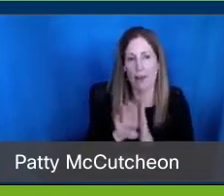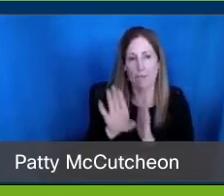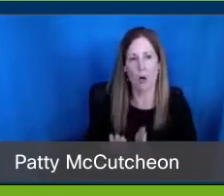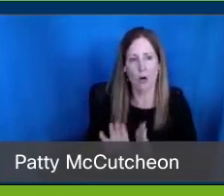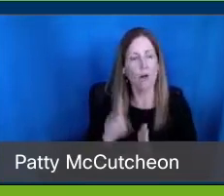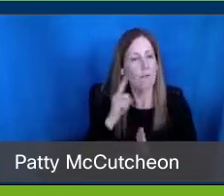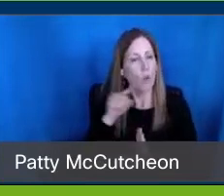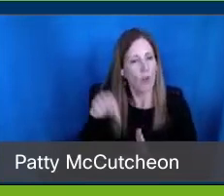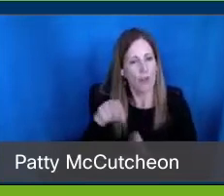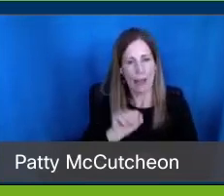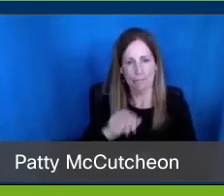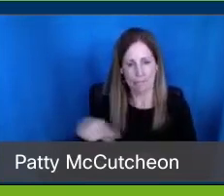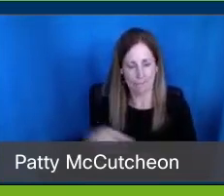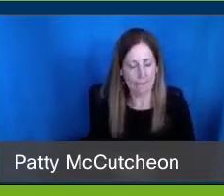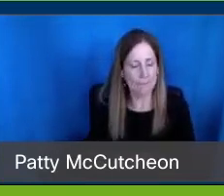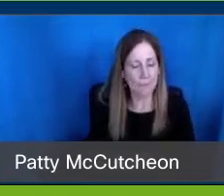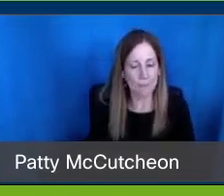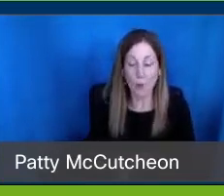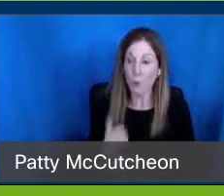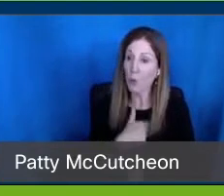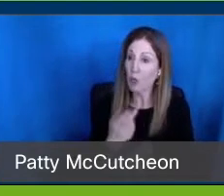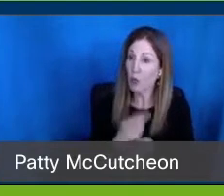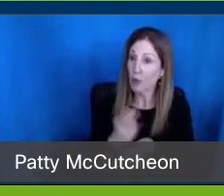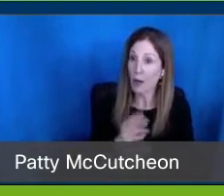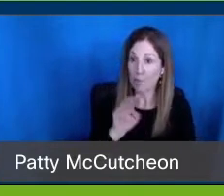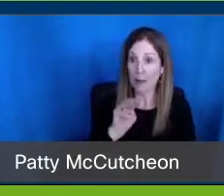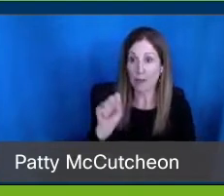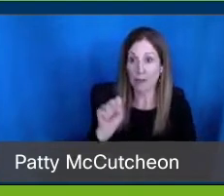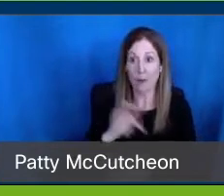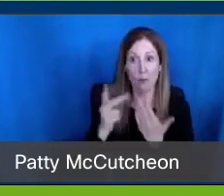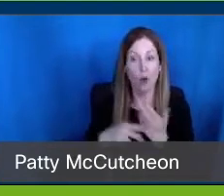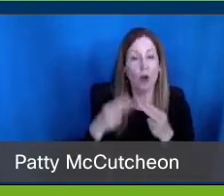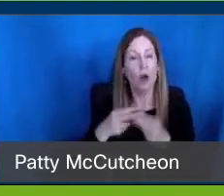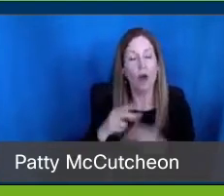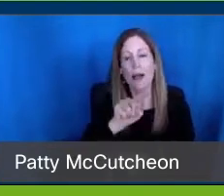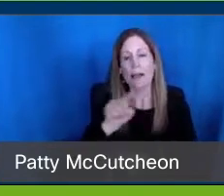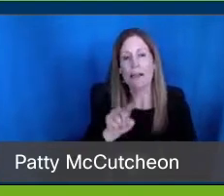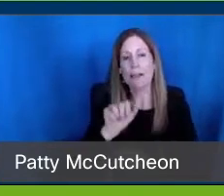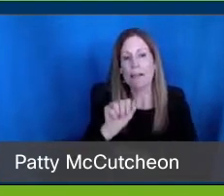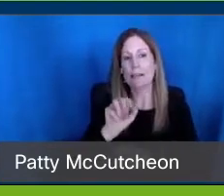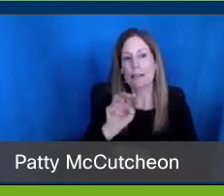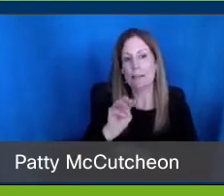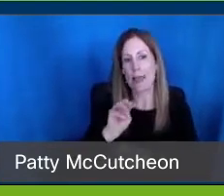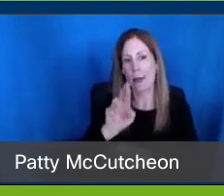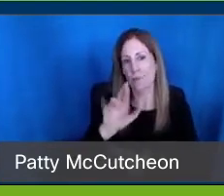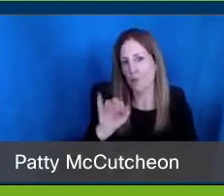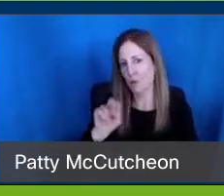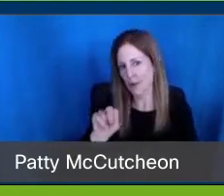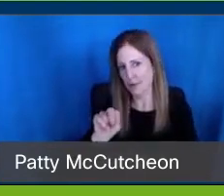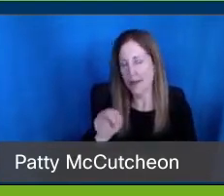We used a Microsoft program called Xamarin. And Xamarin allows you to develop a...